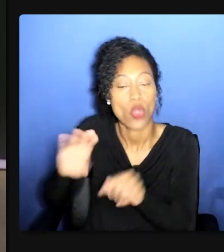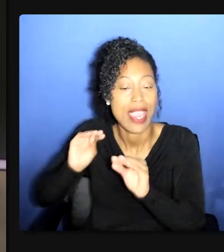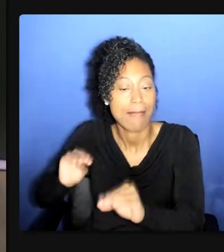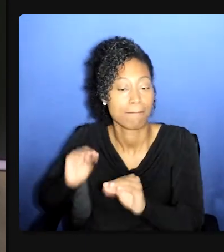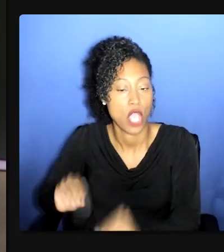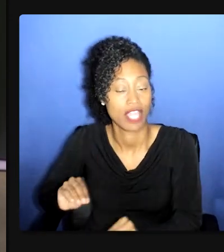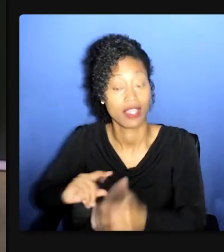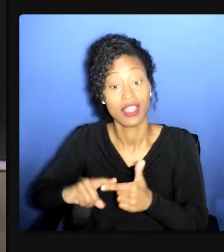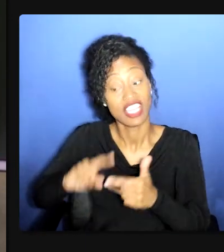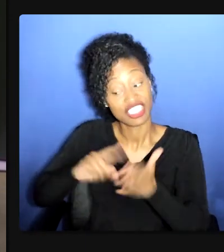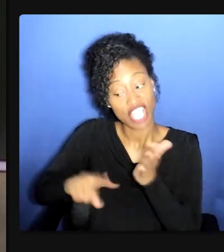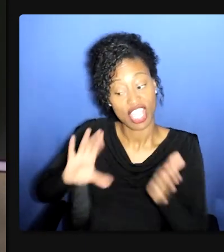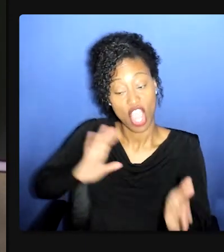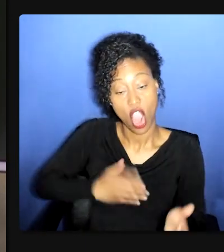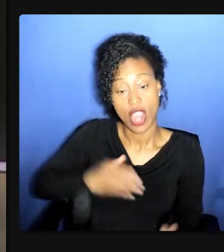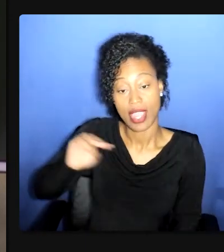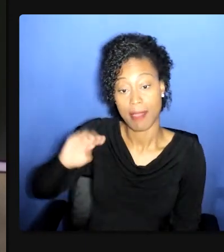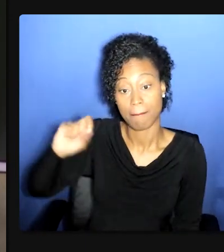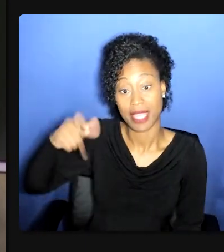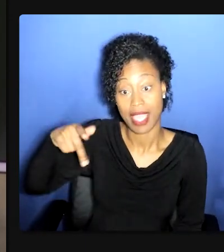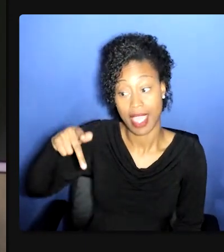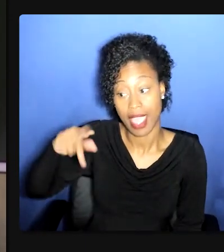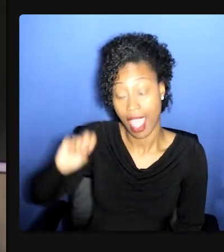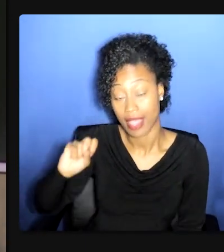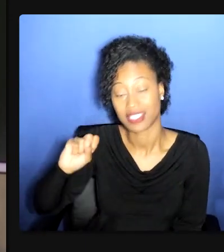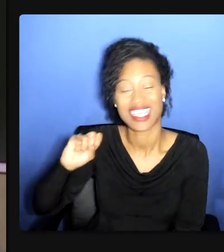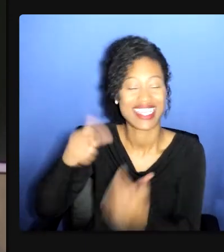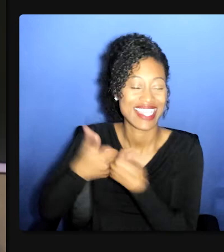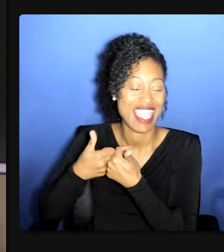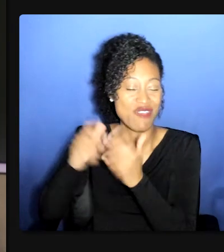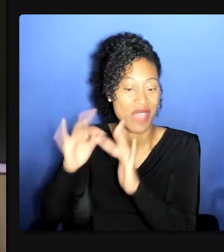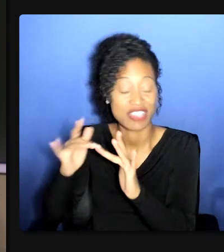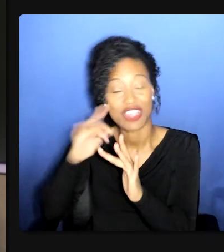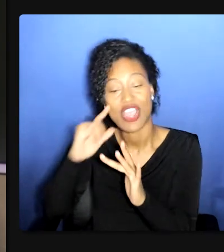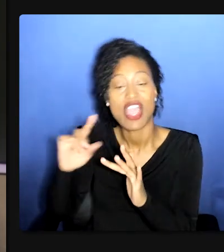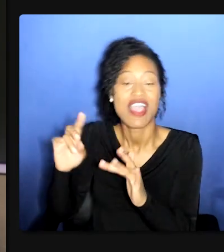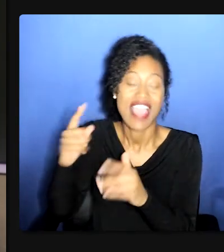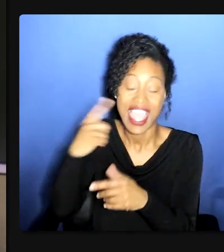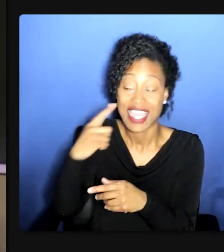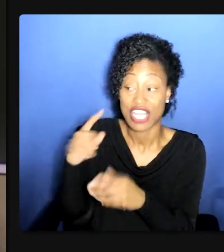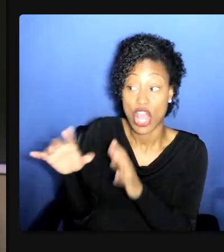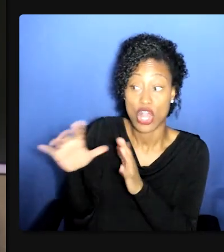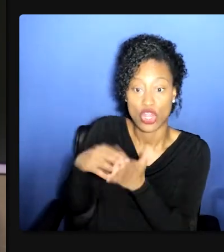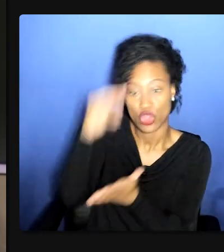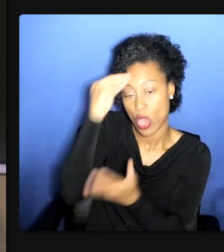Check out our MPS Git website to learn more about JSON generator.